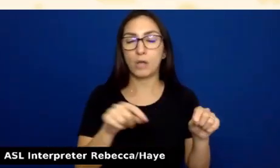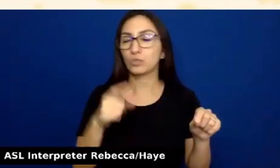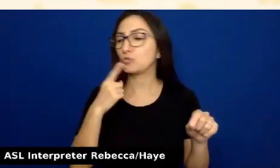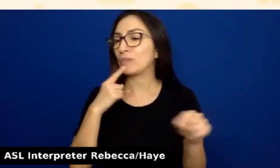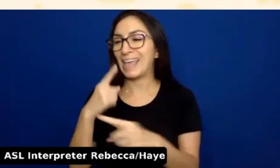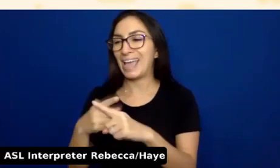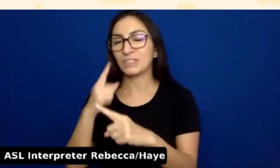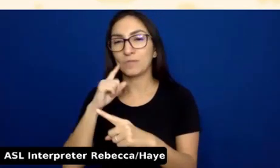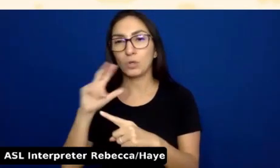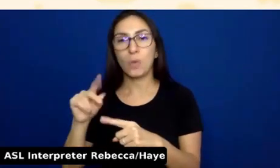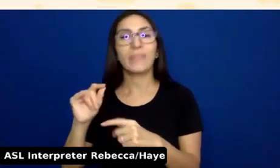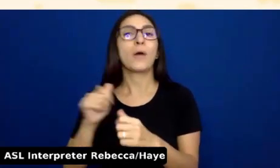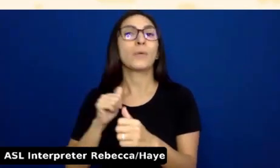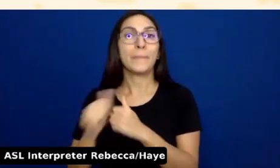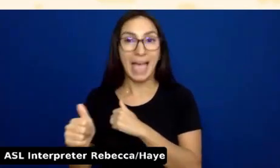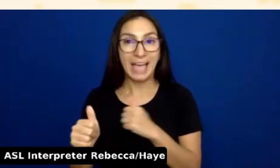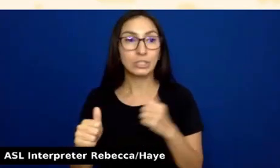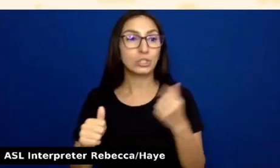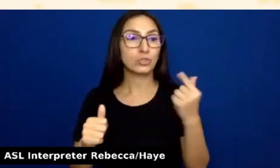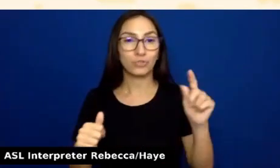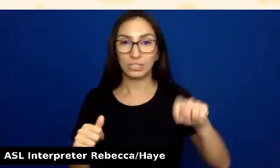That would pass because it's not only color.